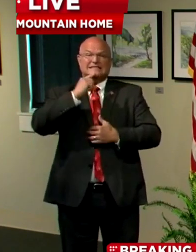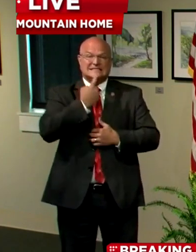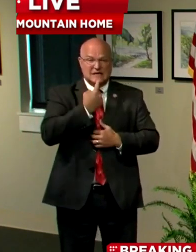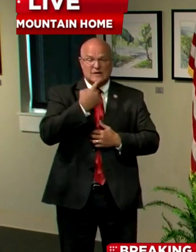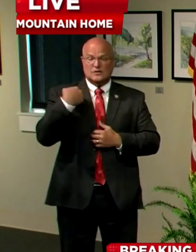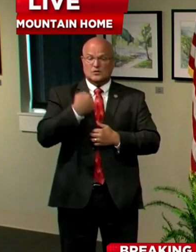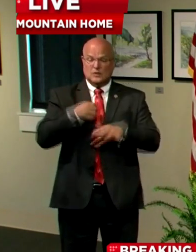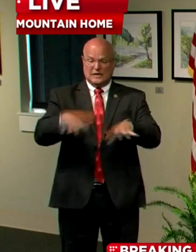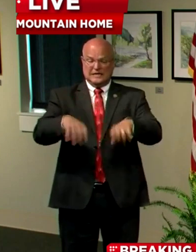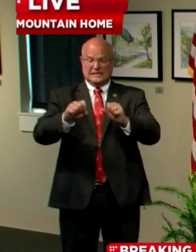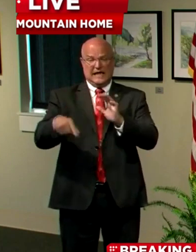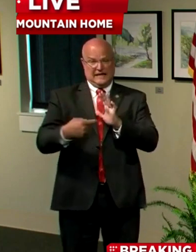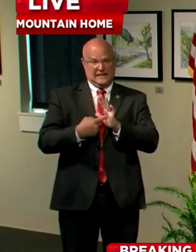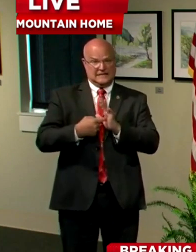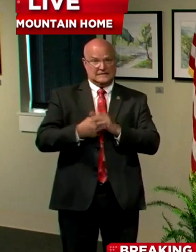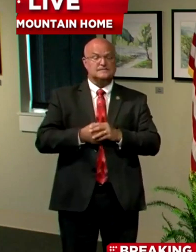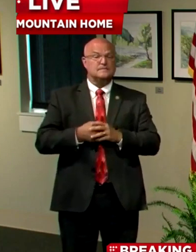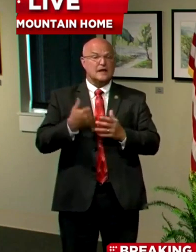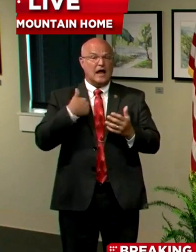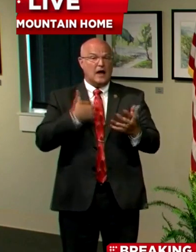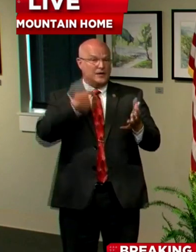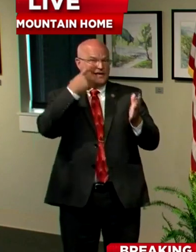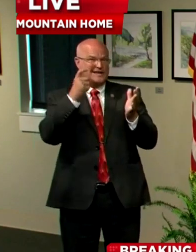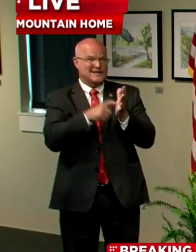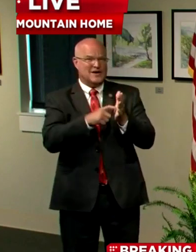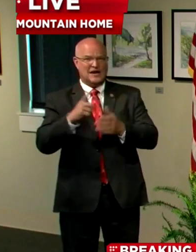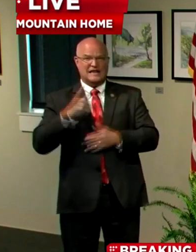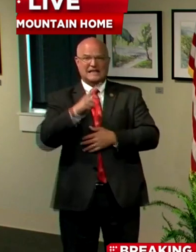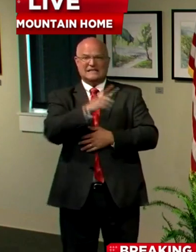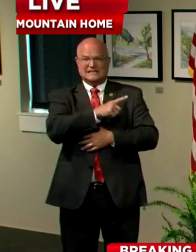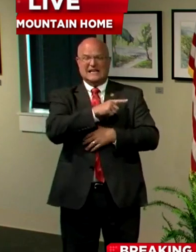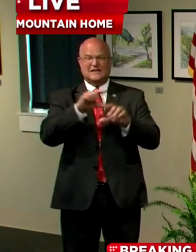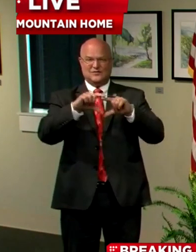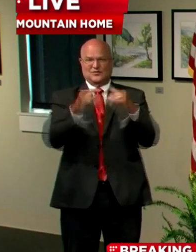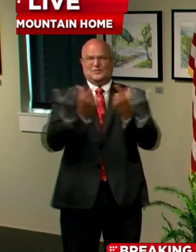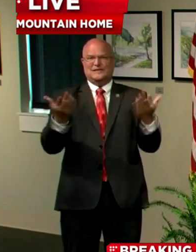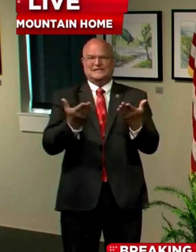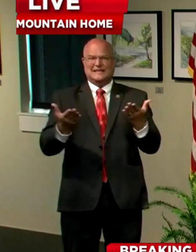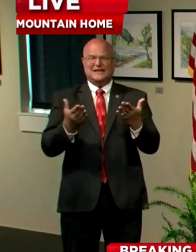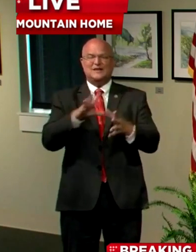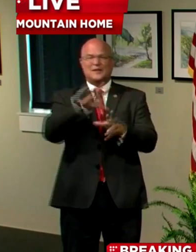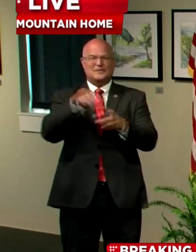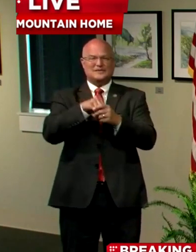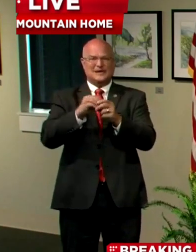FROM AN INCREASE IN CASES IN THE FUTURE BUT IT DEPENDS ON